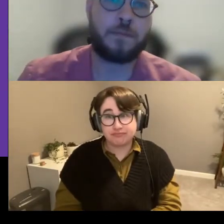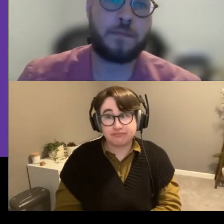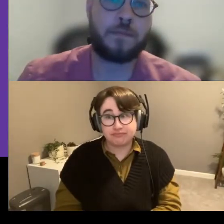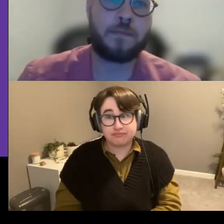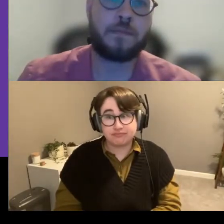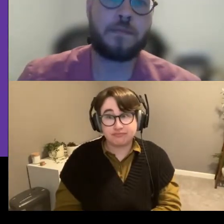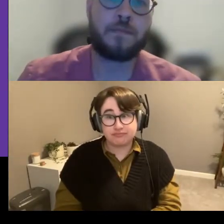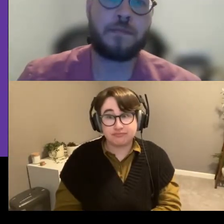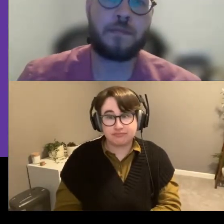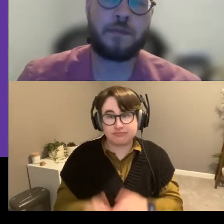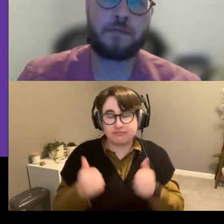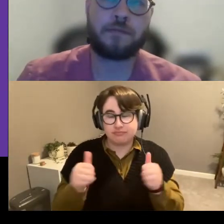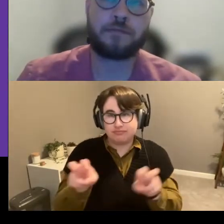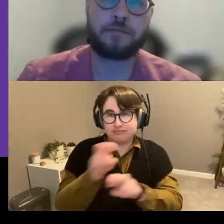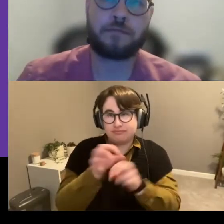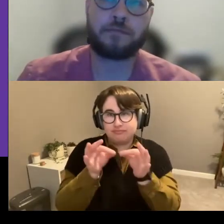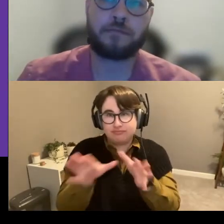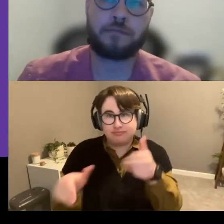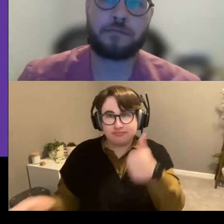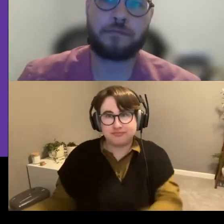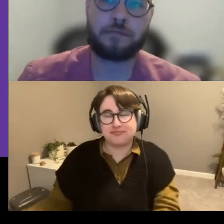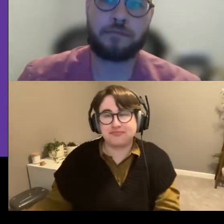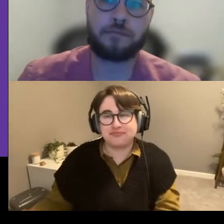So fear and safety concerns.